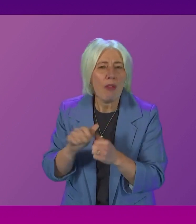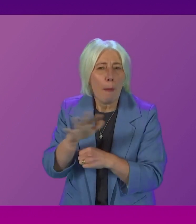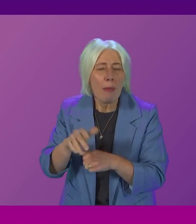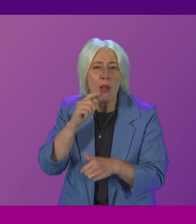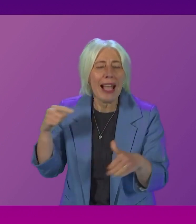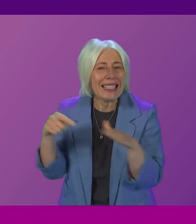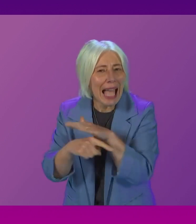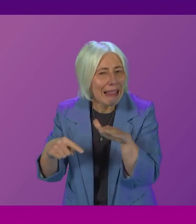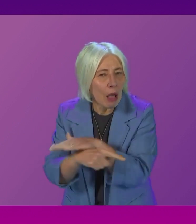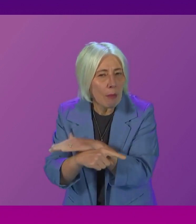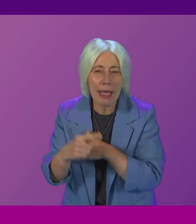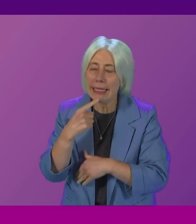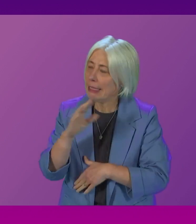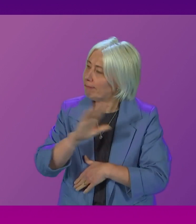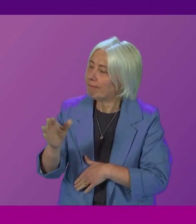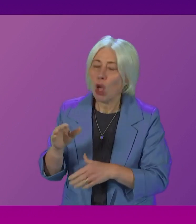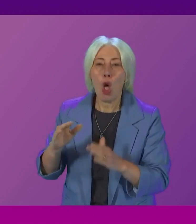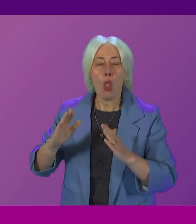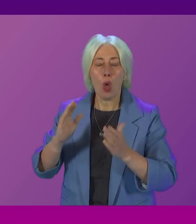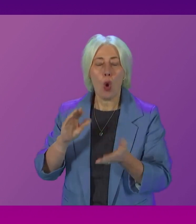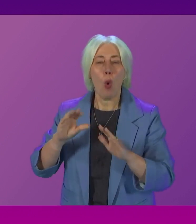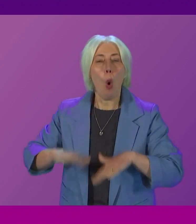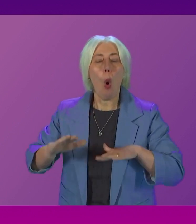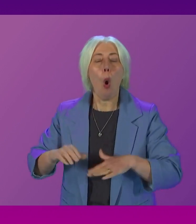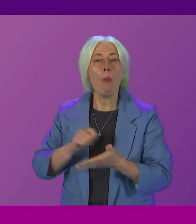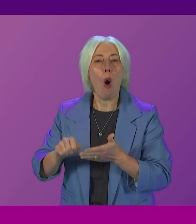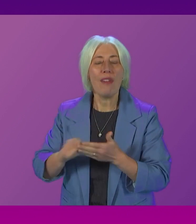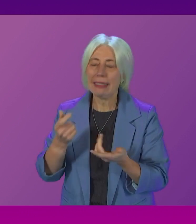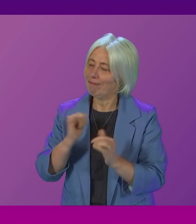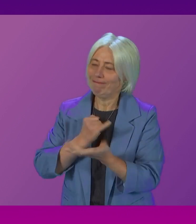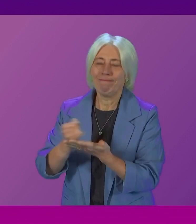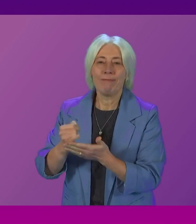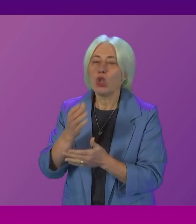and condemned the Home Office’s use of bed and breakfasts. However, I understand that